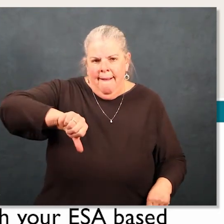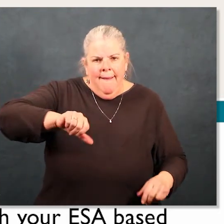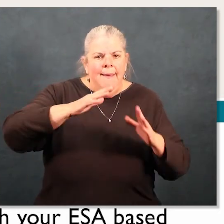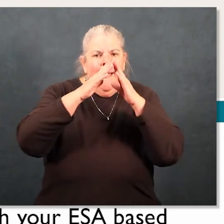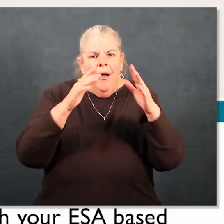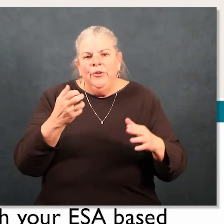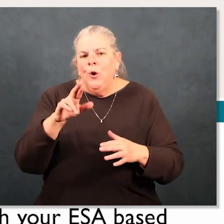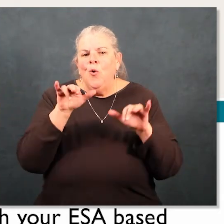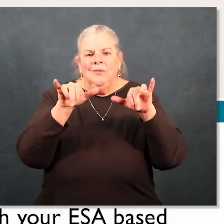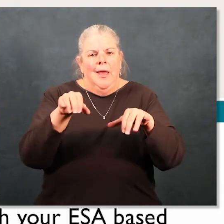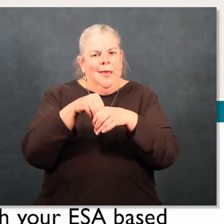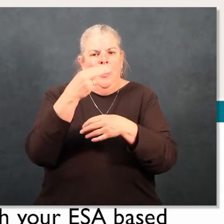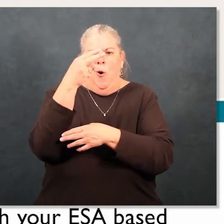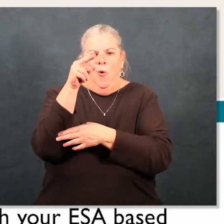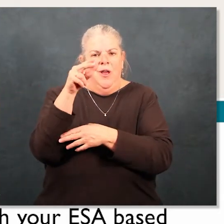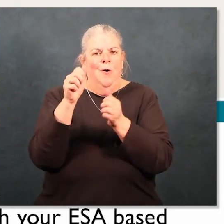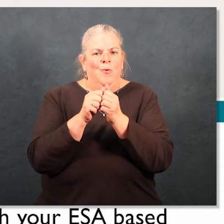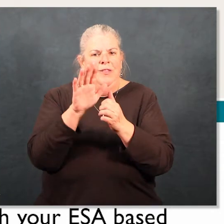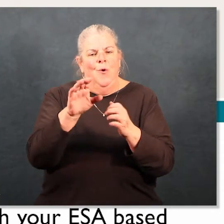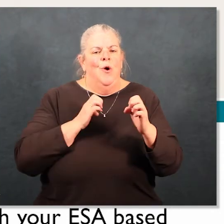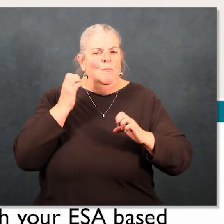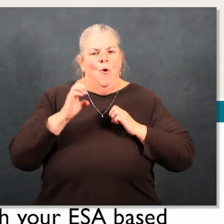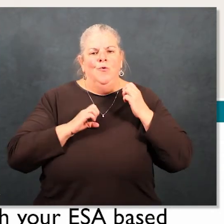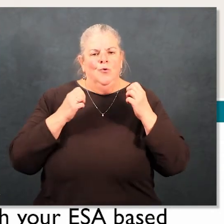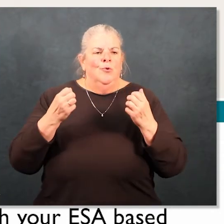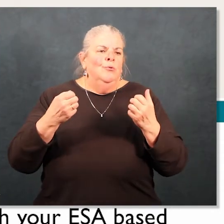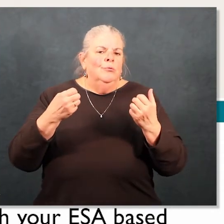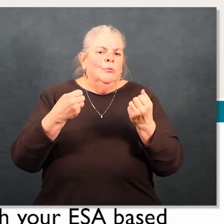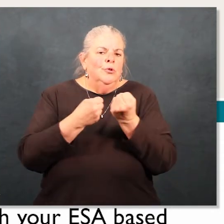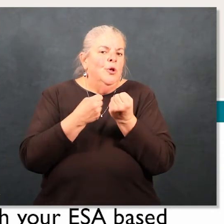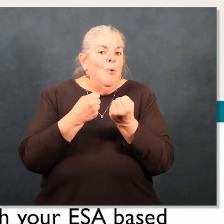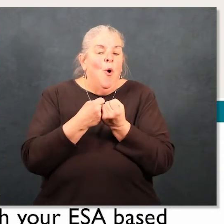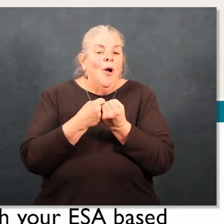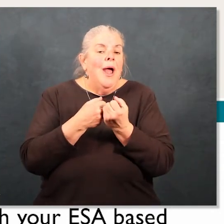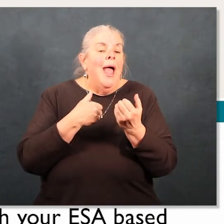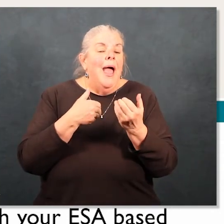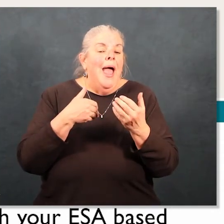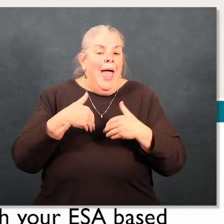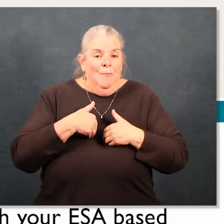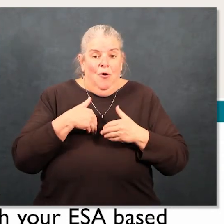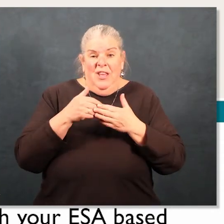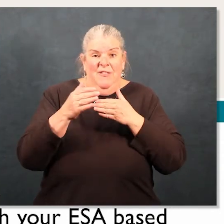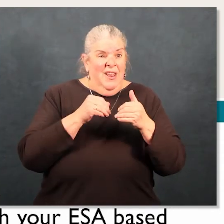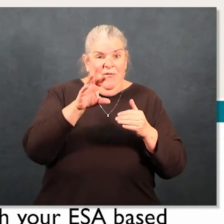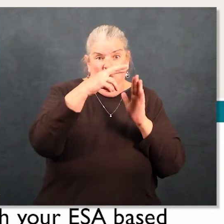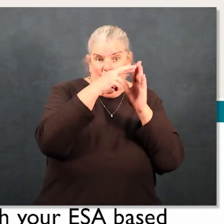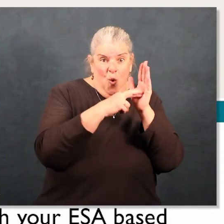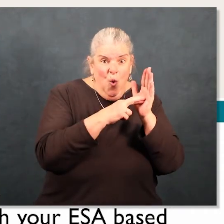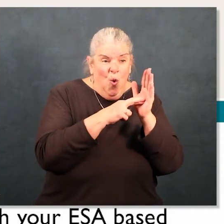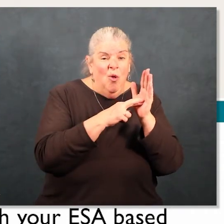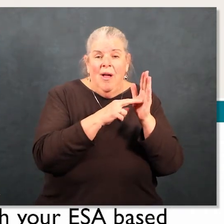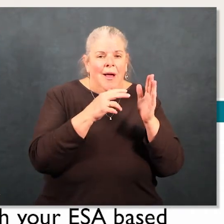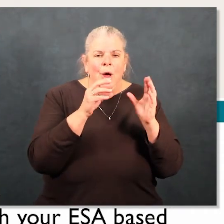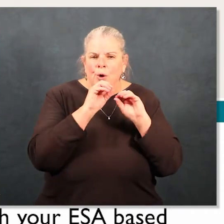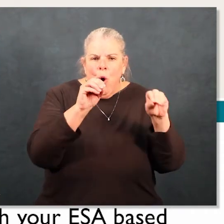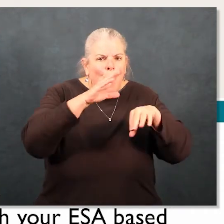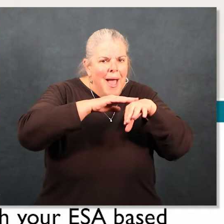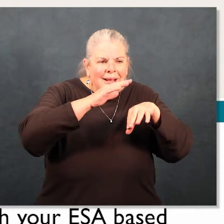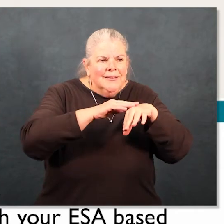with your emotional support animal. Even if they have a no pets rule. If they have a no pets rule they need to make an exception for you